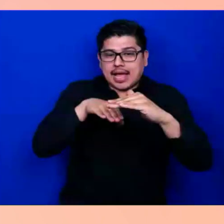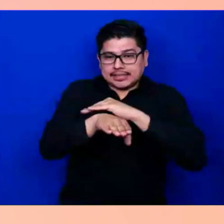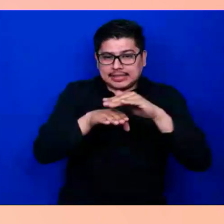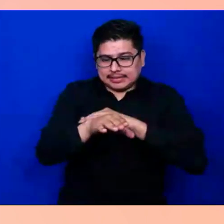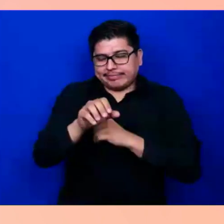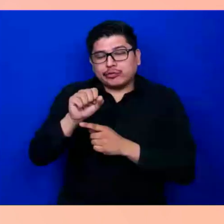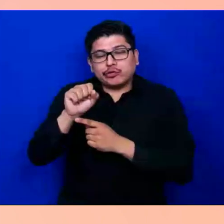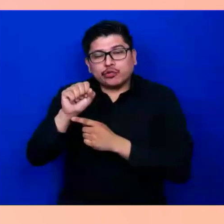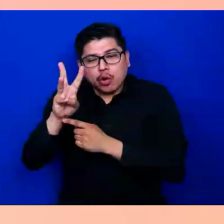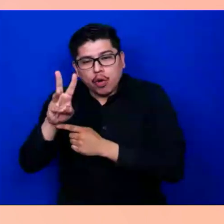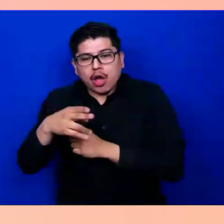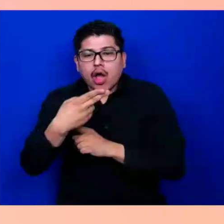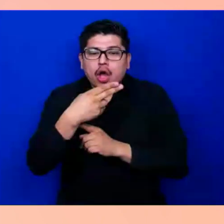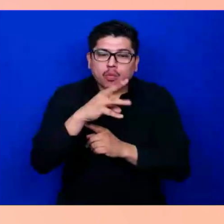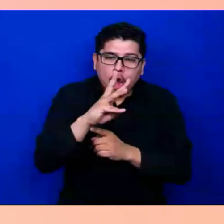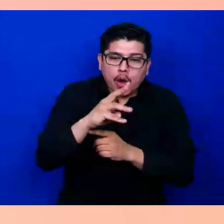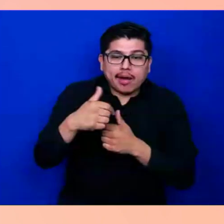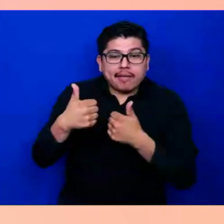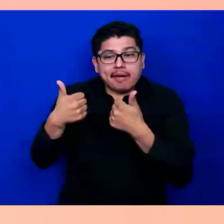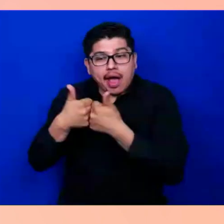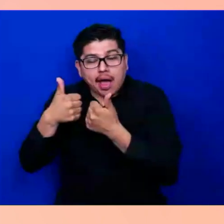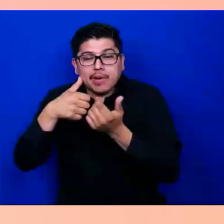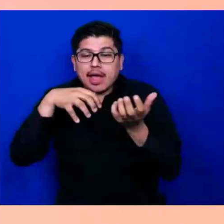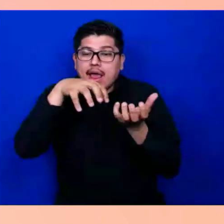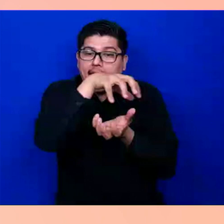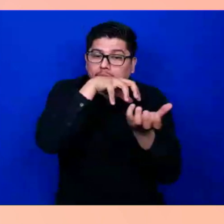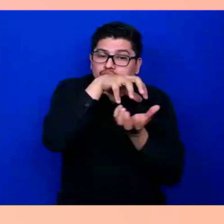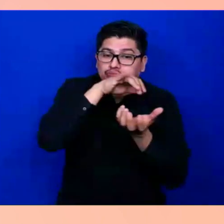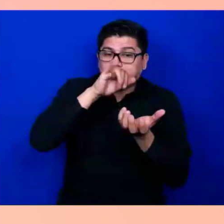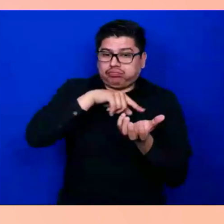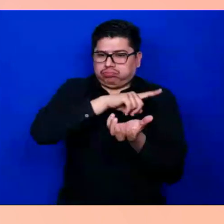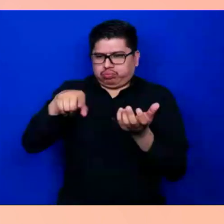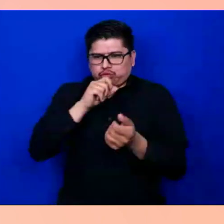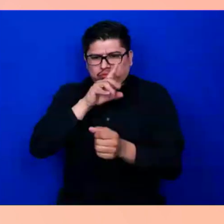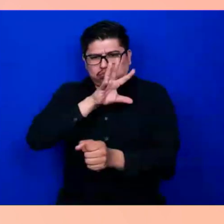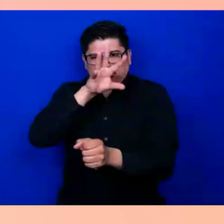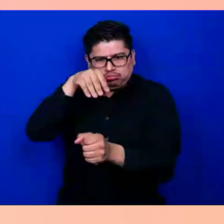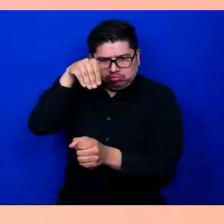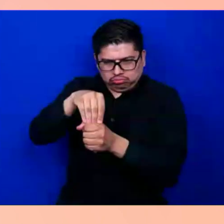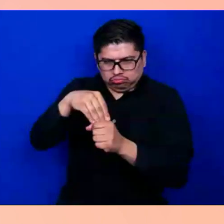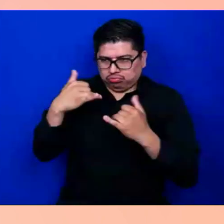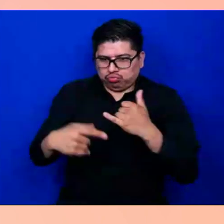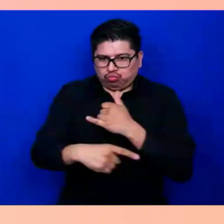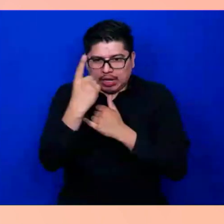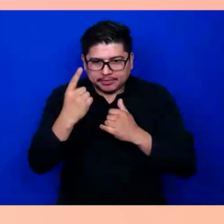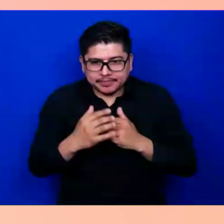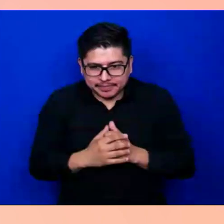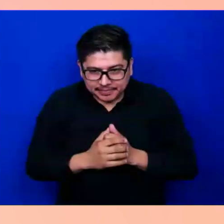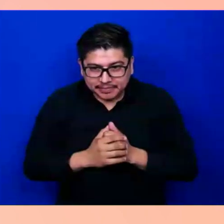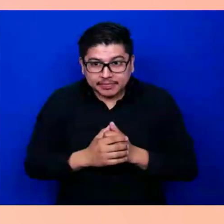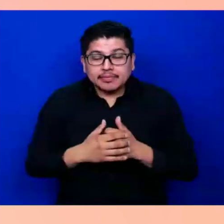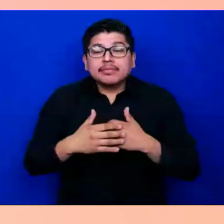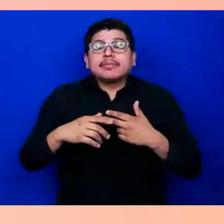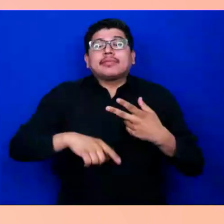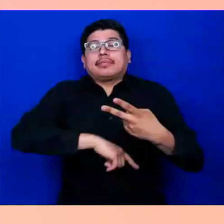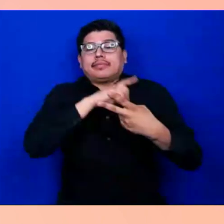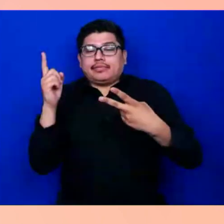You will hear advancements in all of these today. Two, people empowering disabled talent through hiring and skilling.